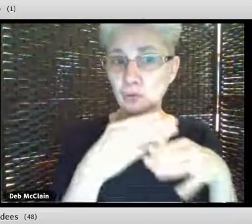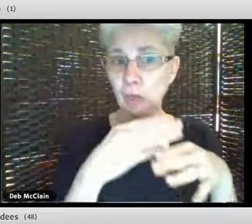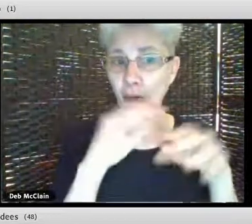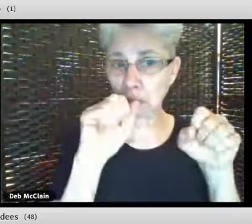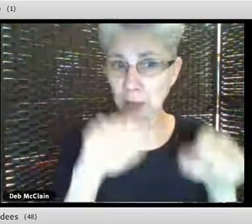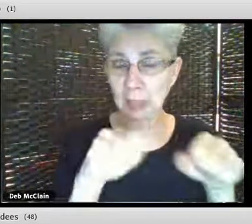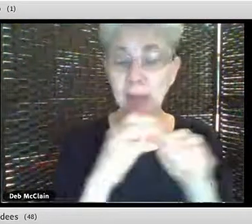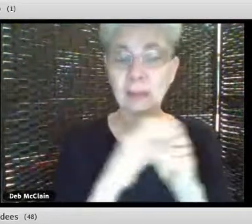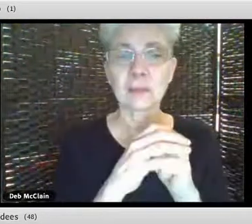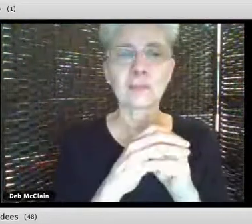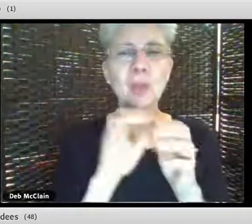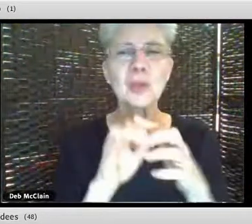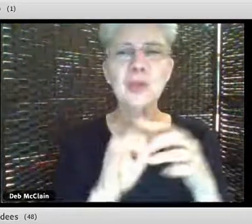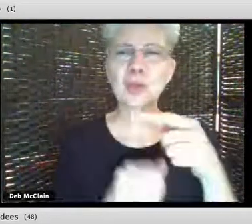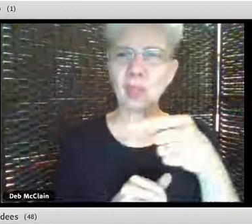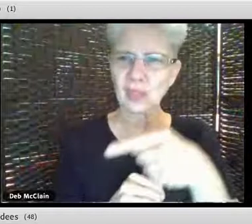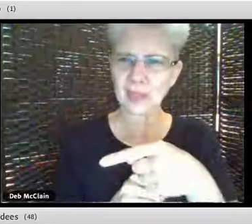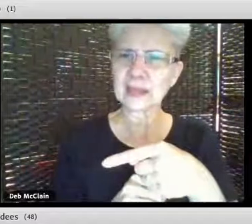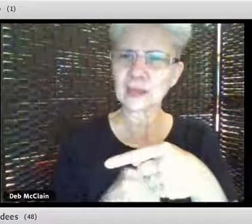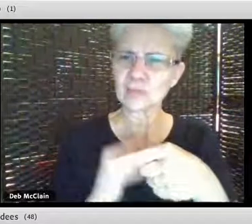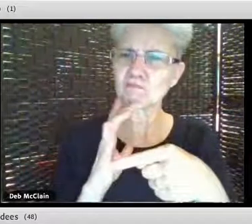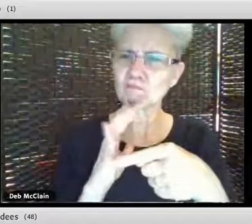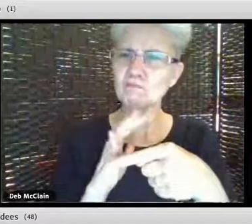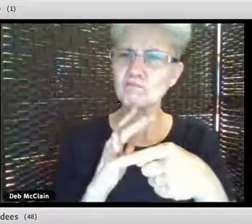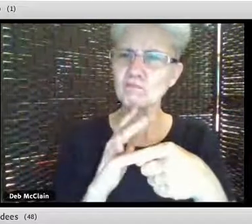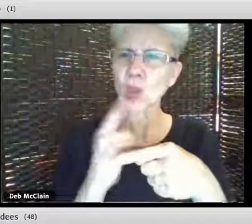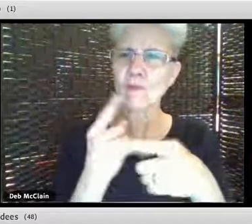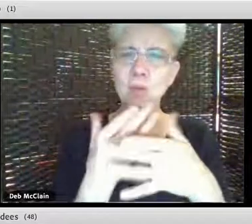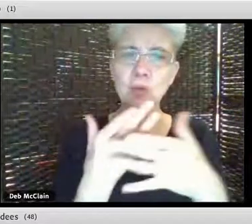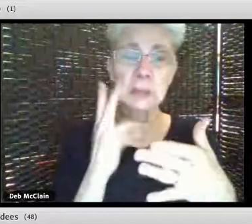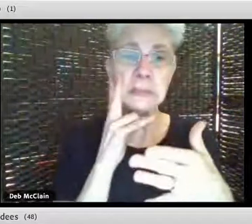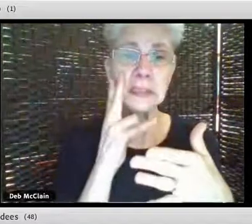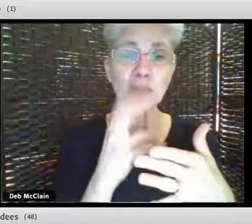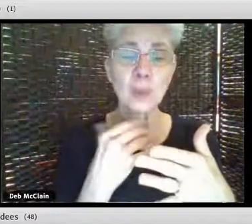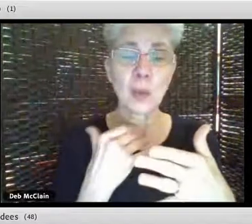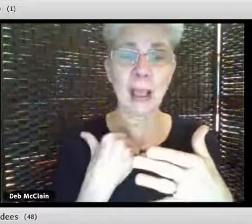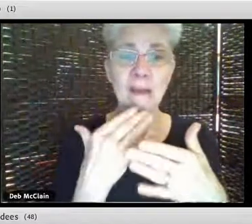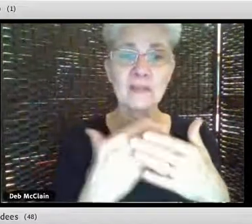so this is logged in as me. One of the first things you'll see is you've got some quick access files,